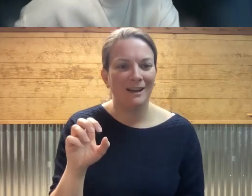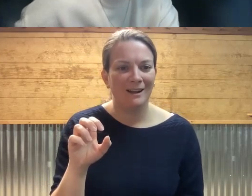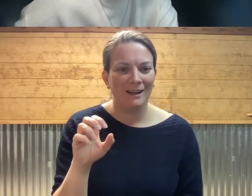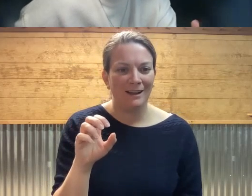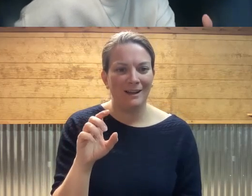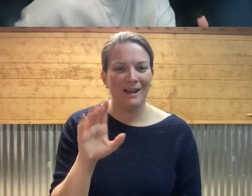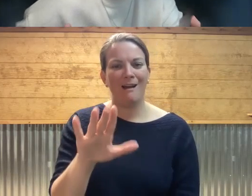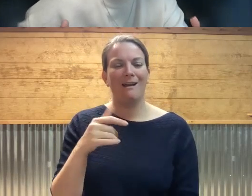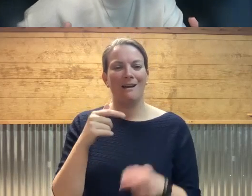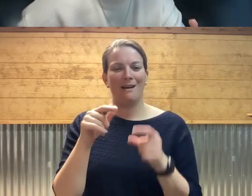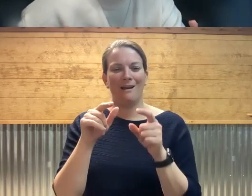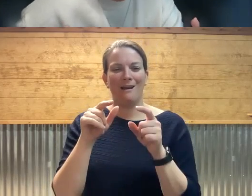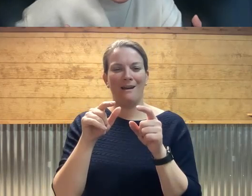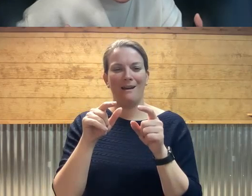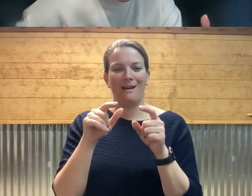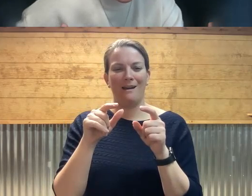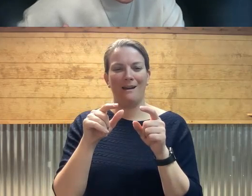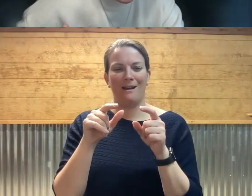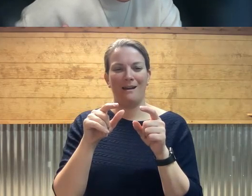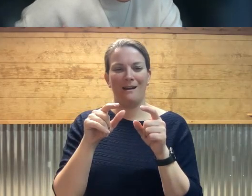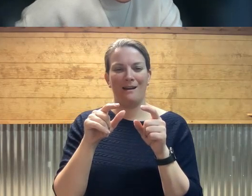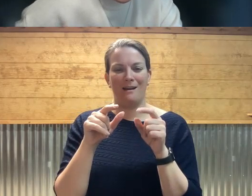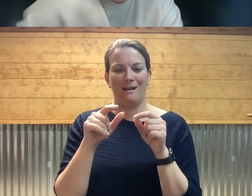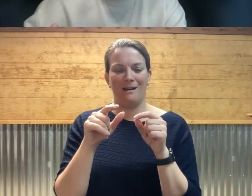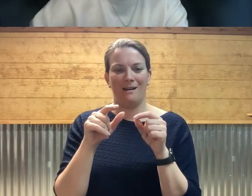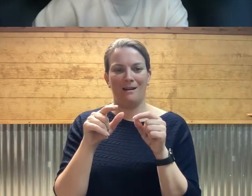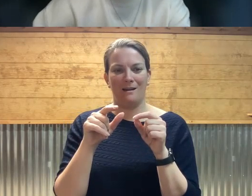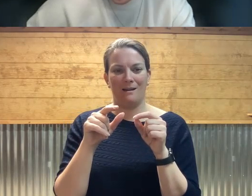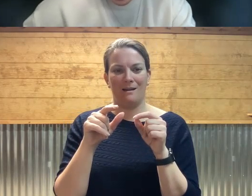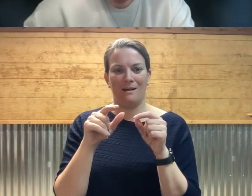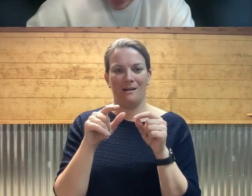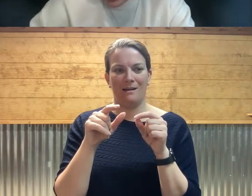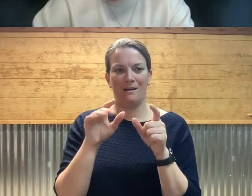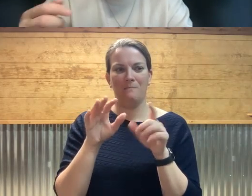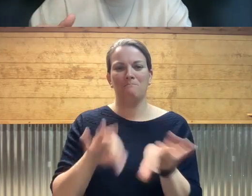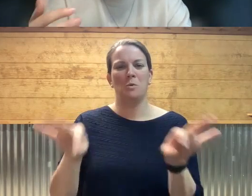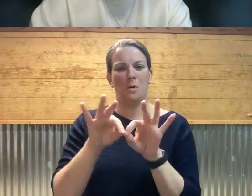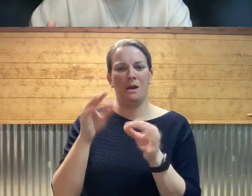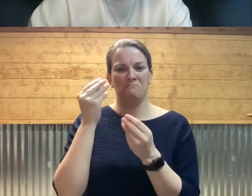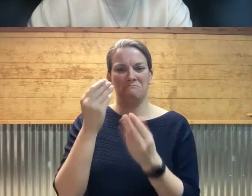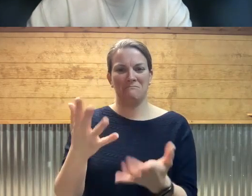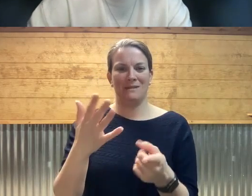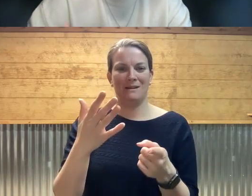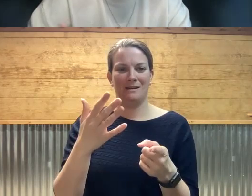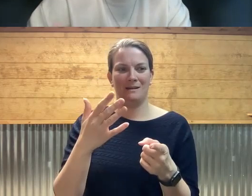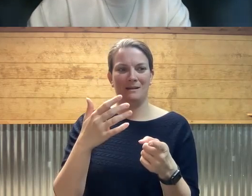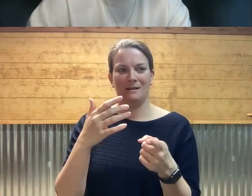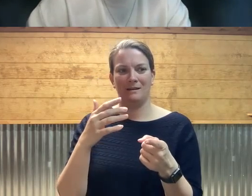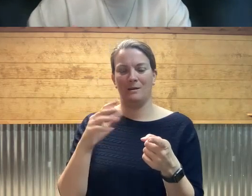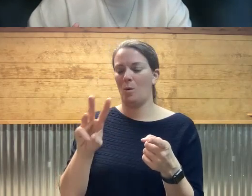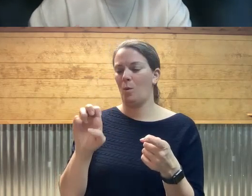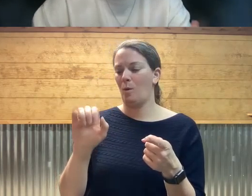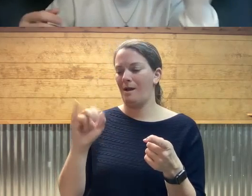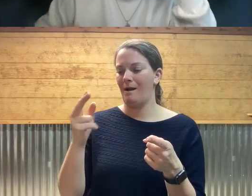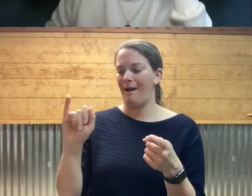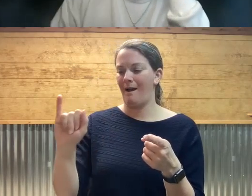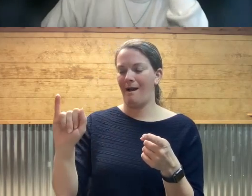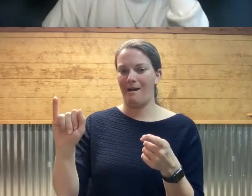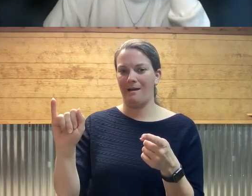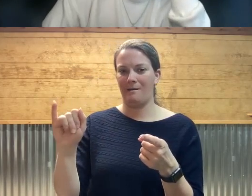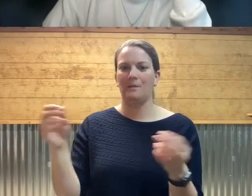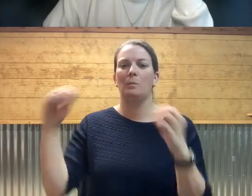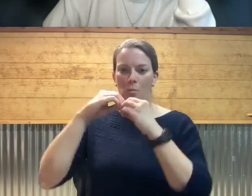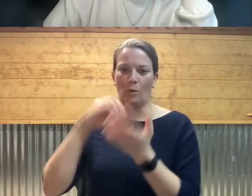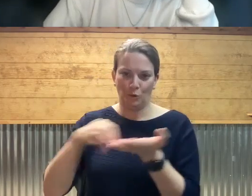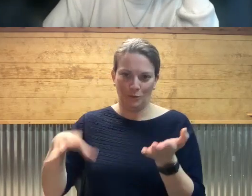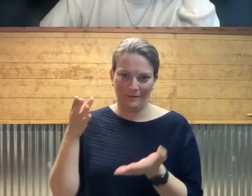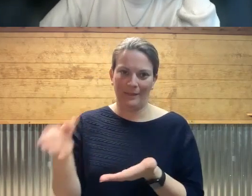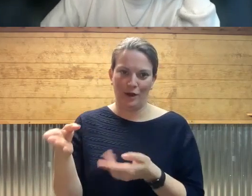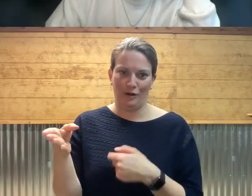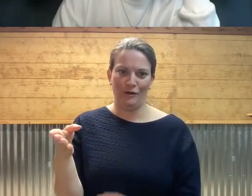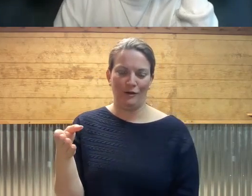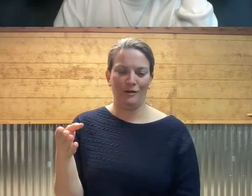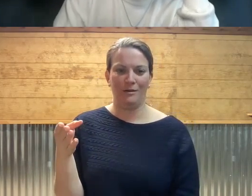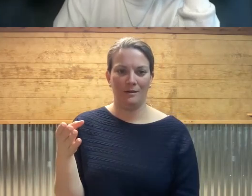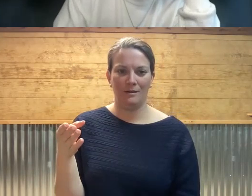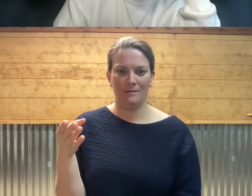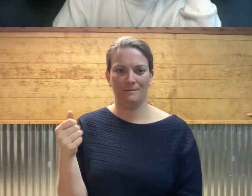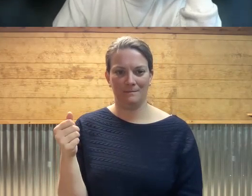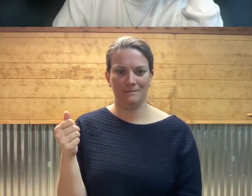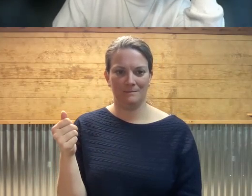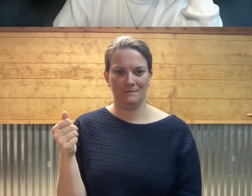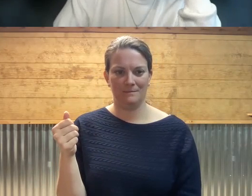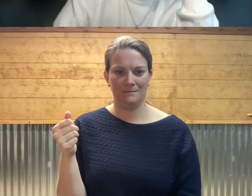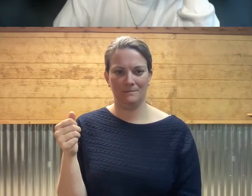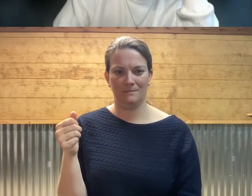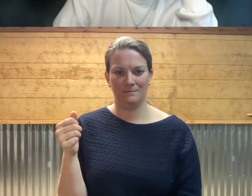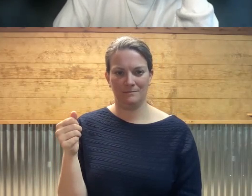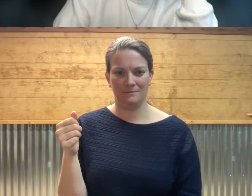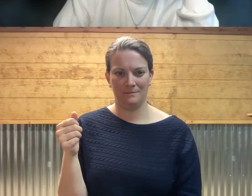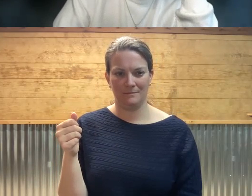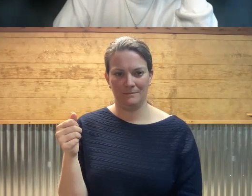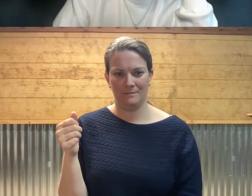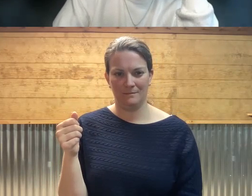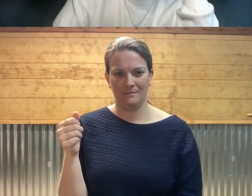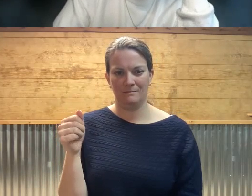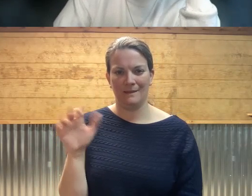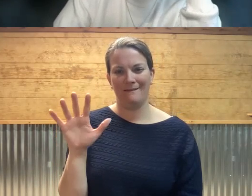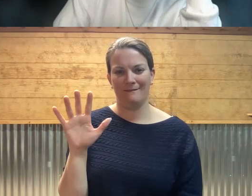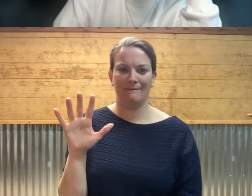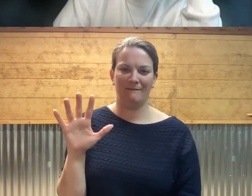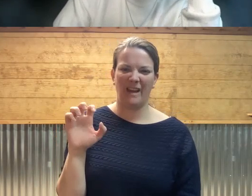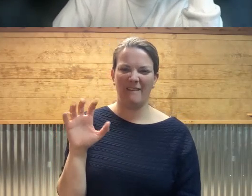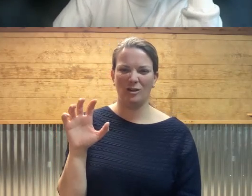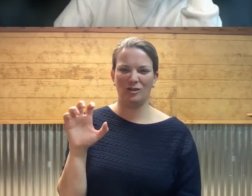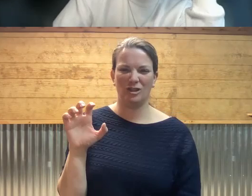I say that about 114 students in way hack It's my first grade first grade in way hackens It's all about about 550 students inway high.